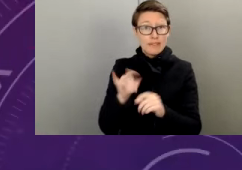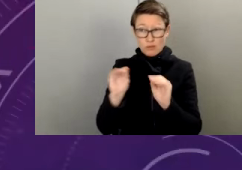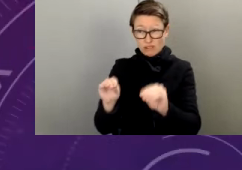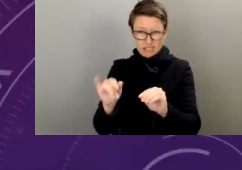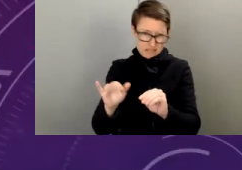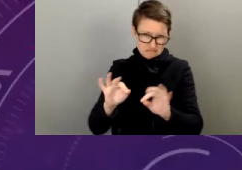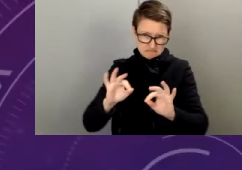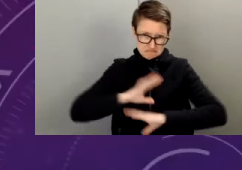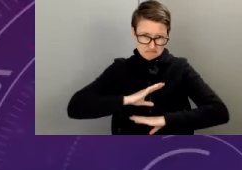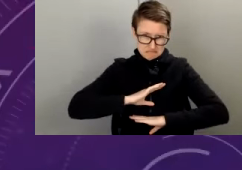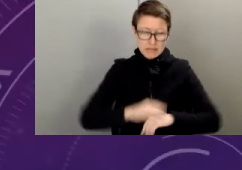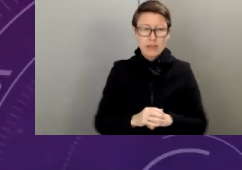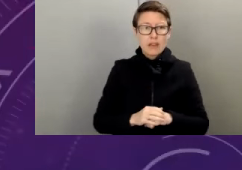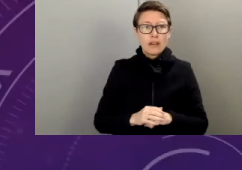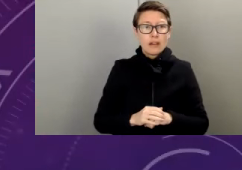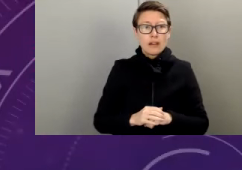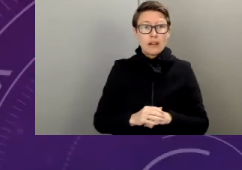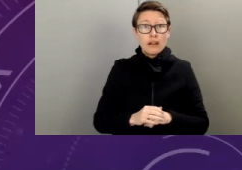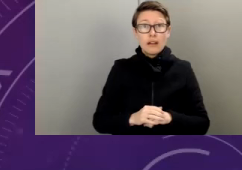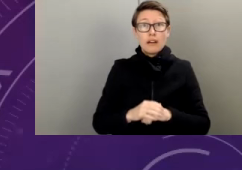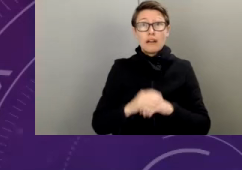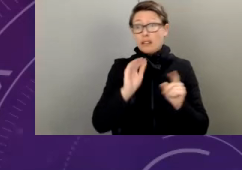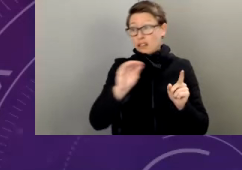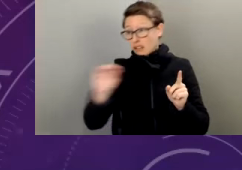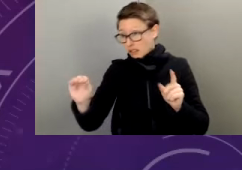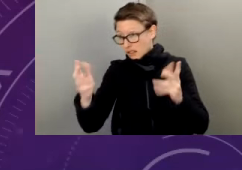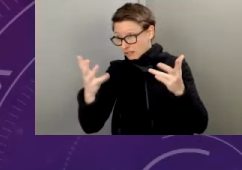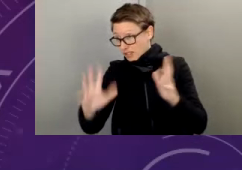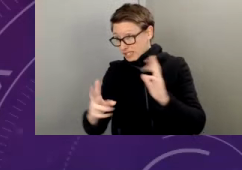when you're done and you save your stuff. We do do make sure it's in the Excel format